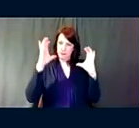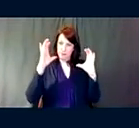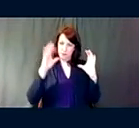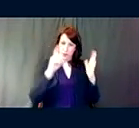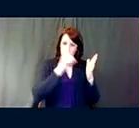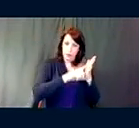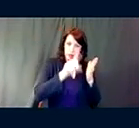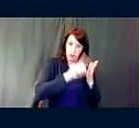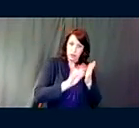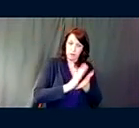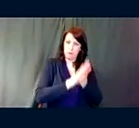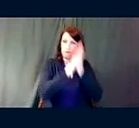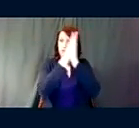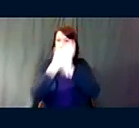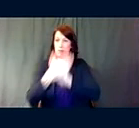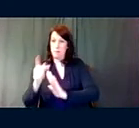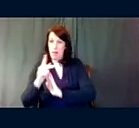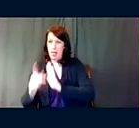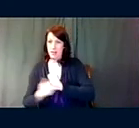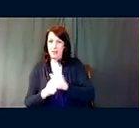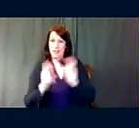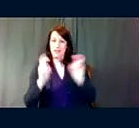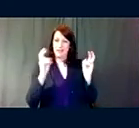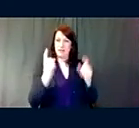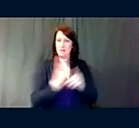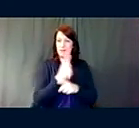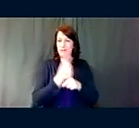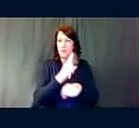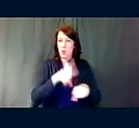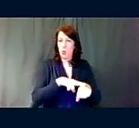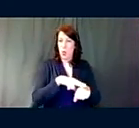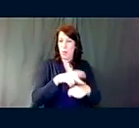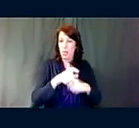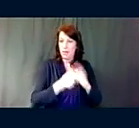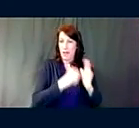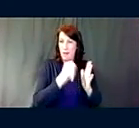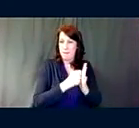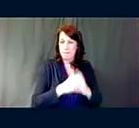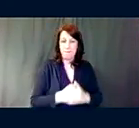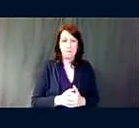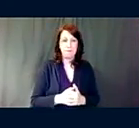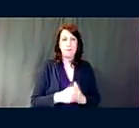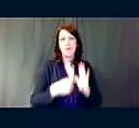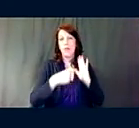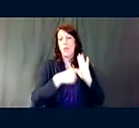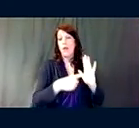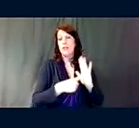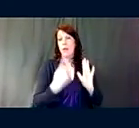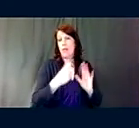ILLUSTRATE HOW WE GO FROM RESEARCH TO POLICY IN NORMAL TIMES.